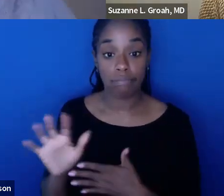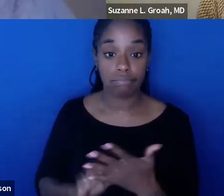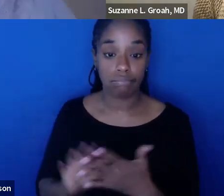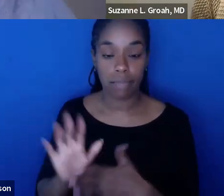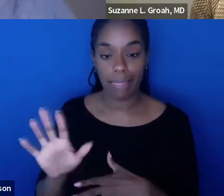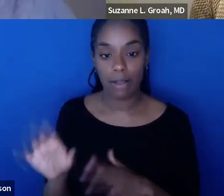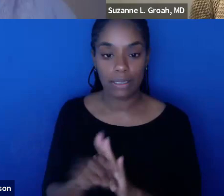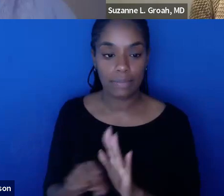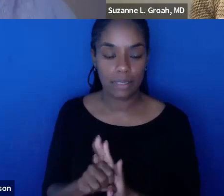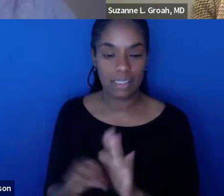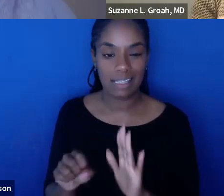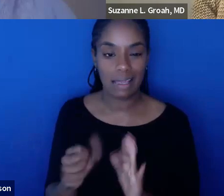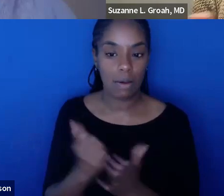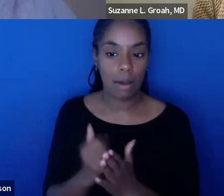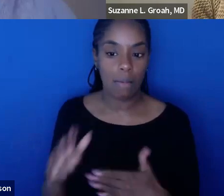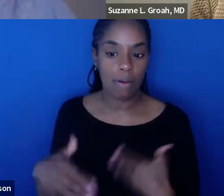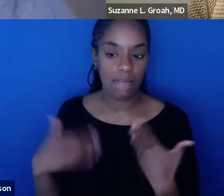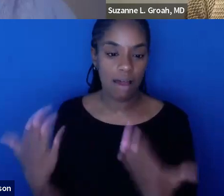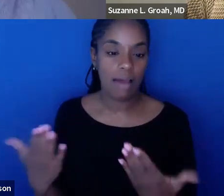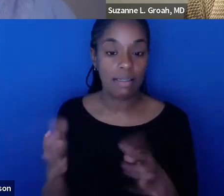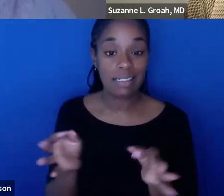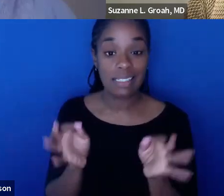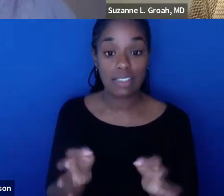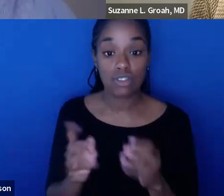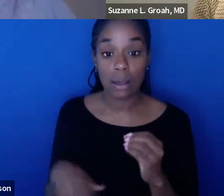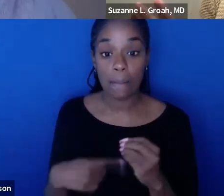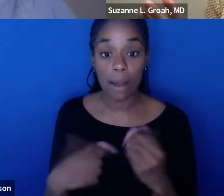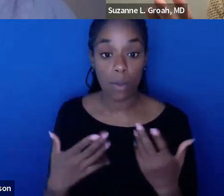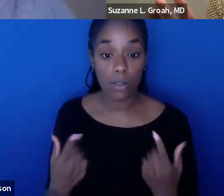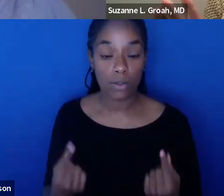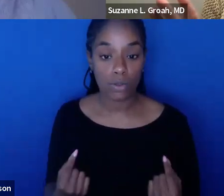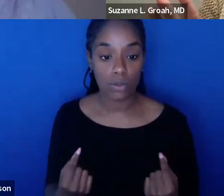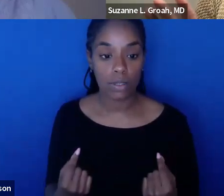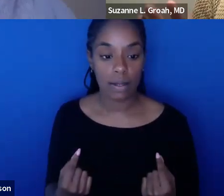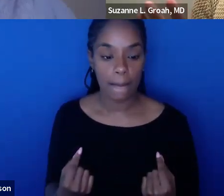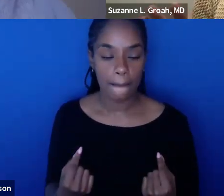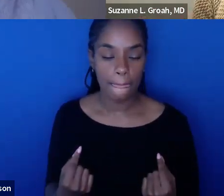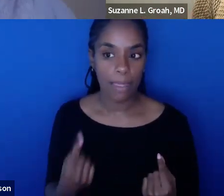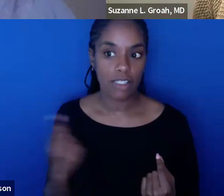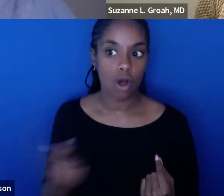them the decision about what to do. It's always an individual's choice, right?